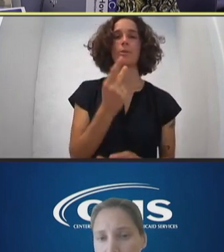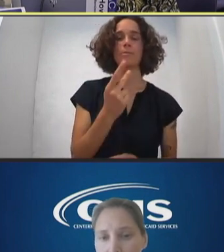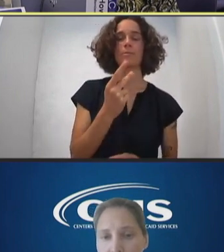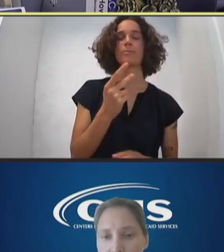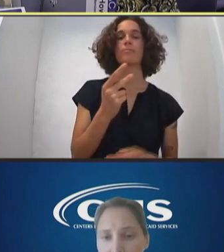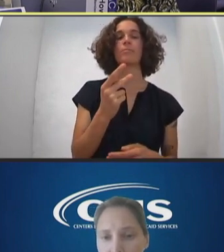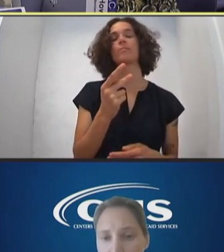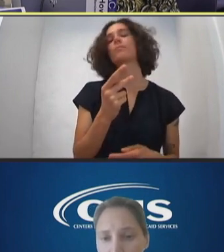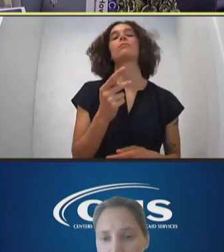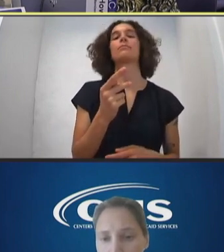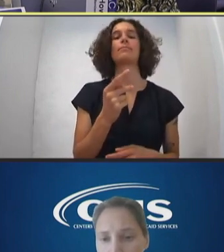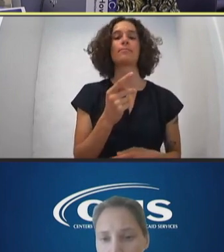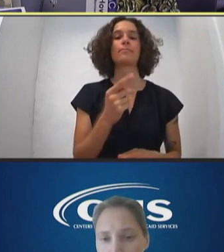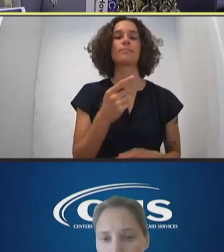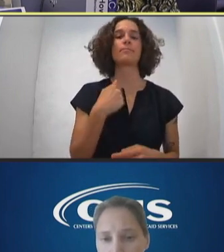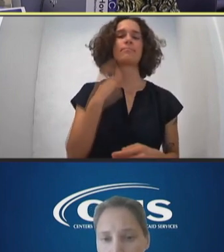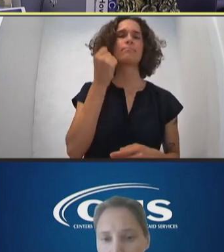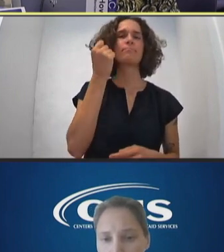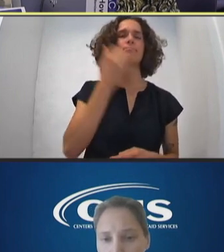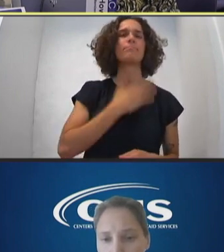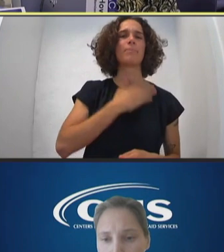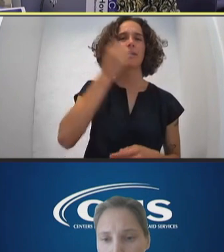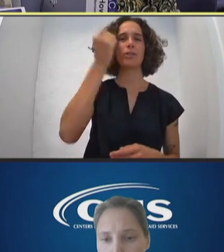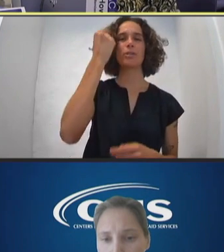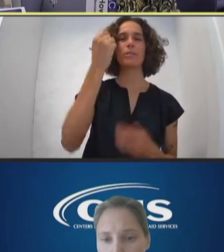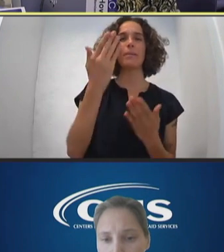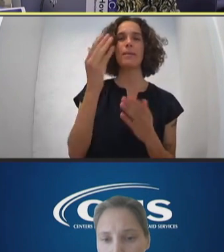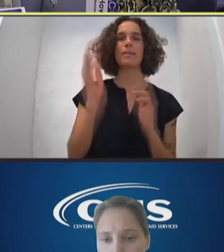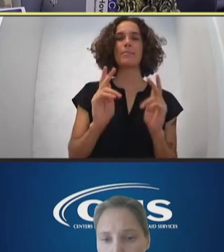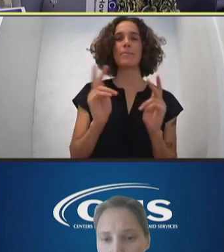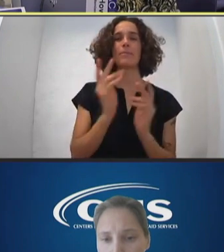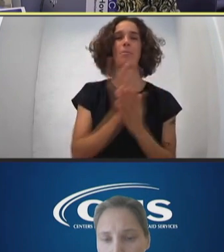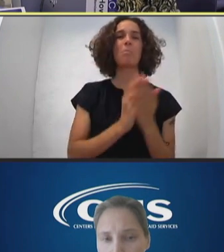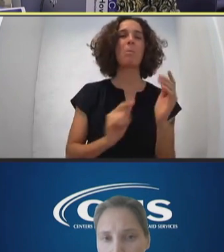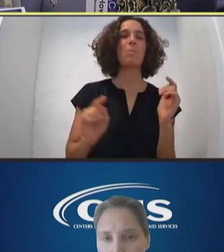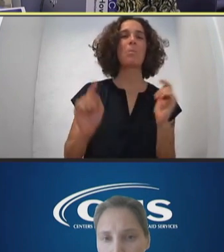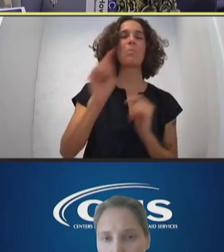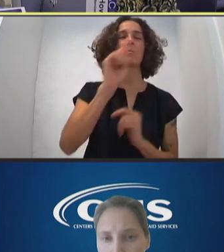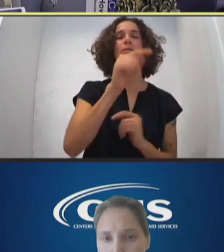is some people may be out of network, and then immunizations wouldn't be covered. Is